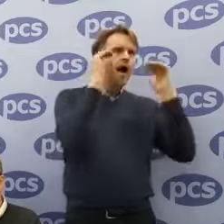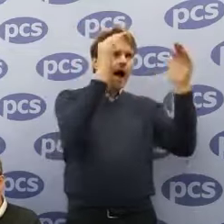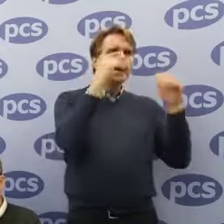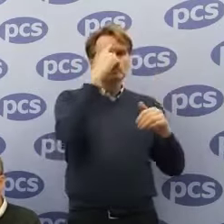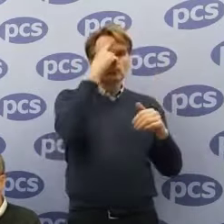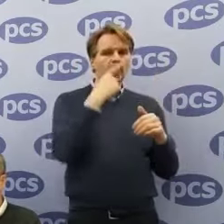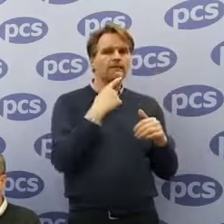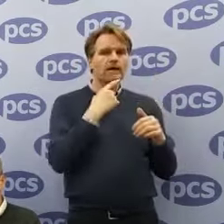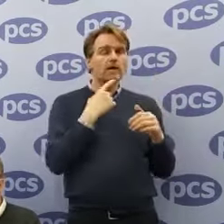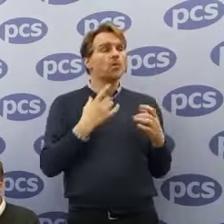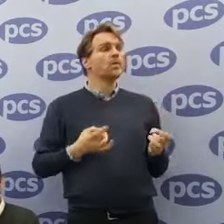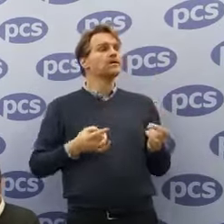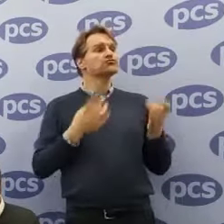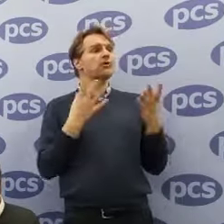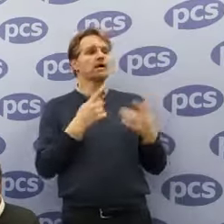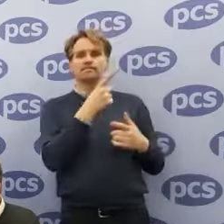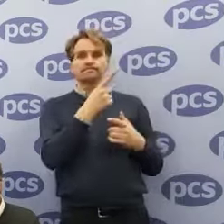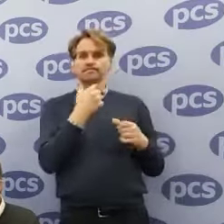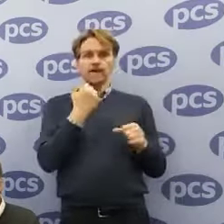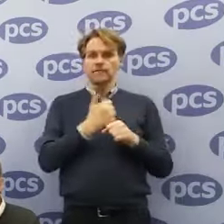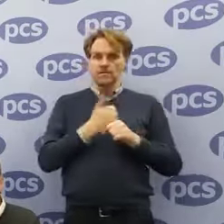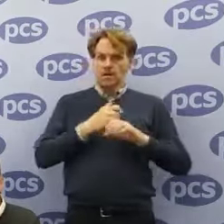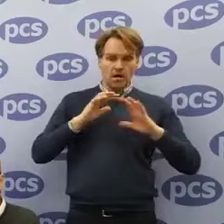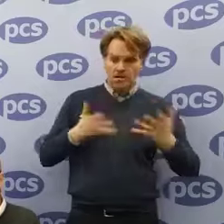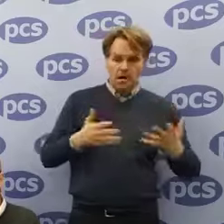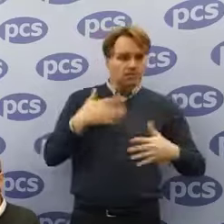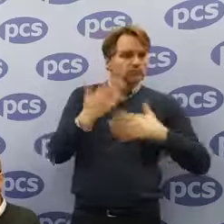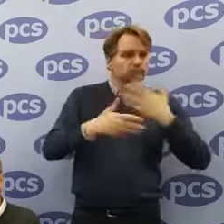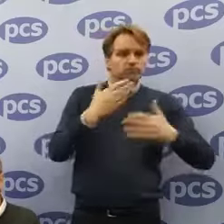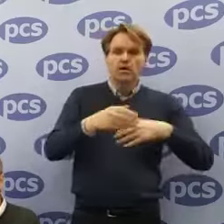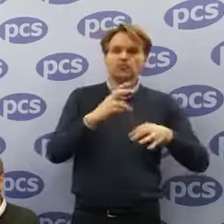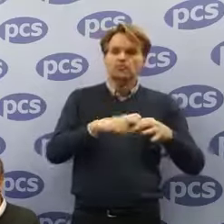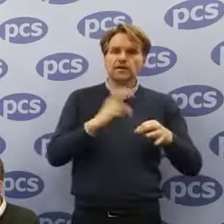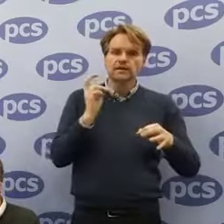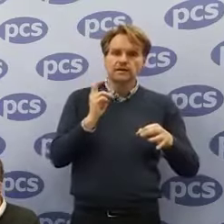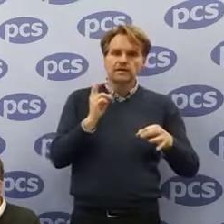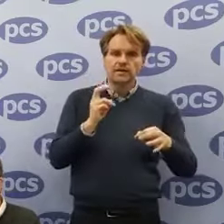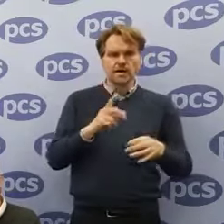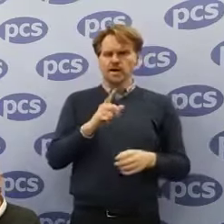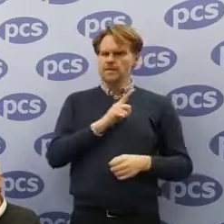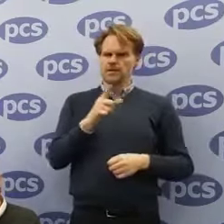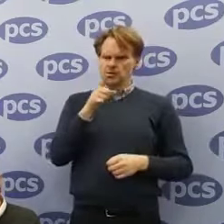can, not for the sake of it but because anyone watching this deserves a 10% pay